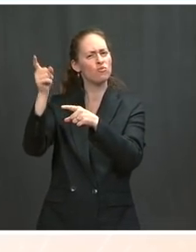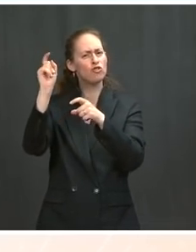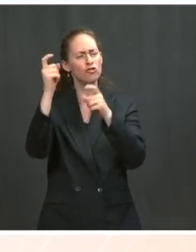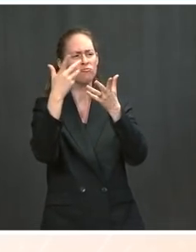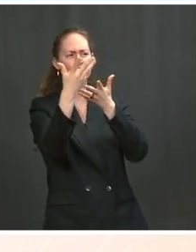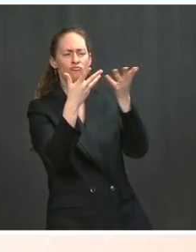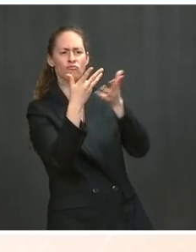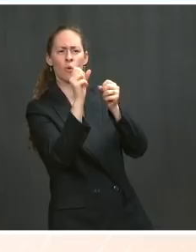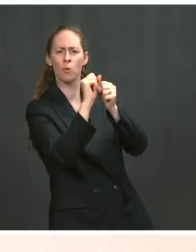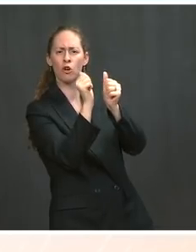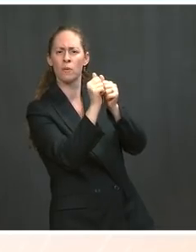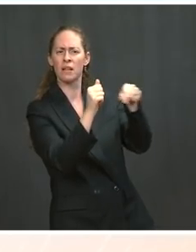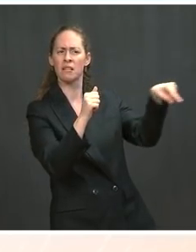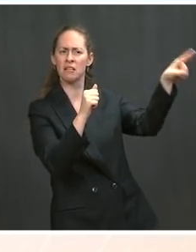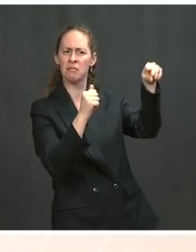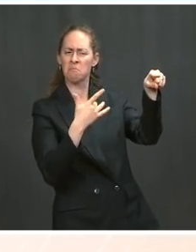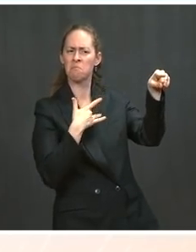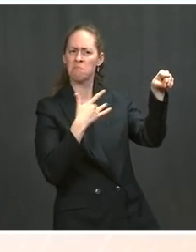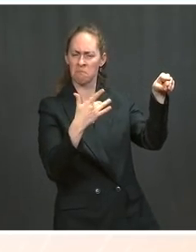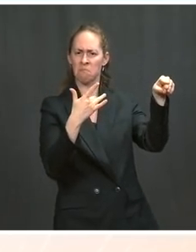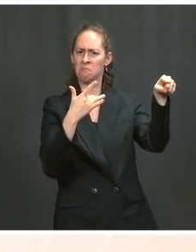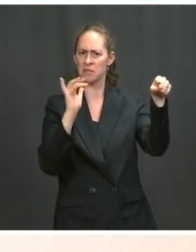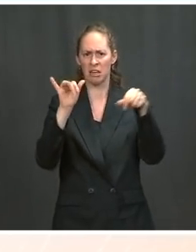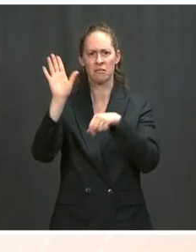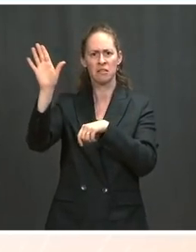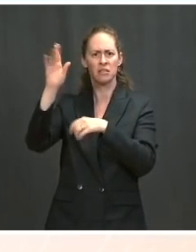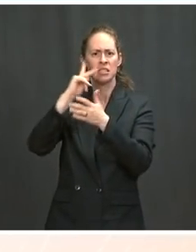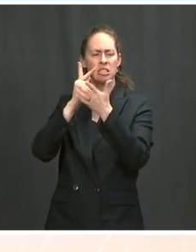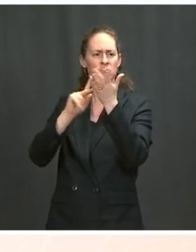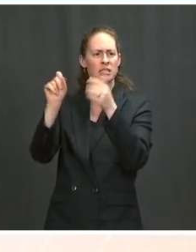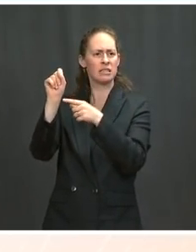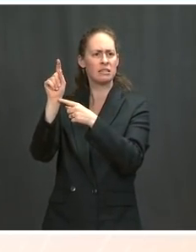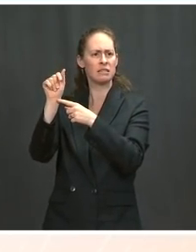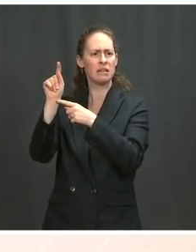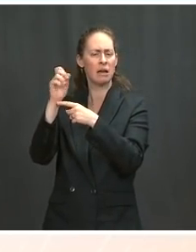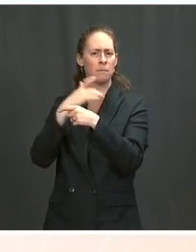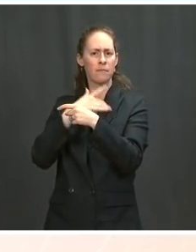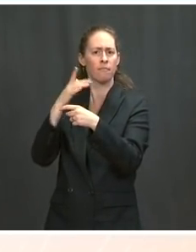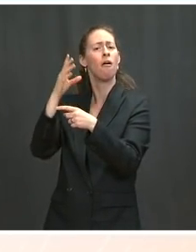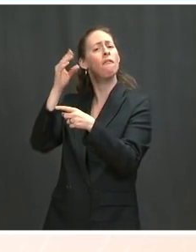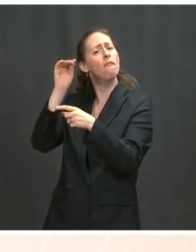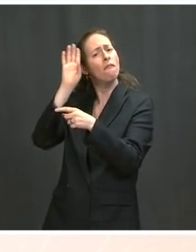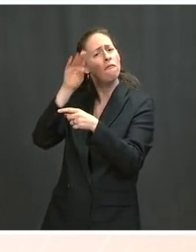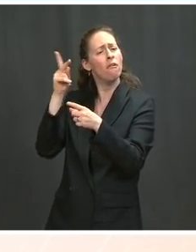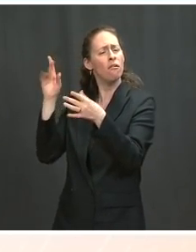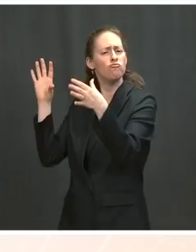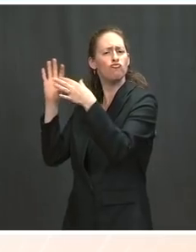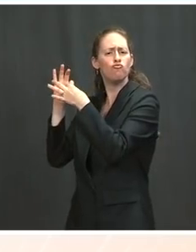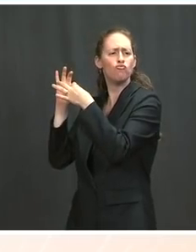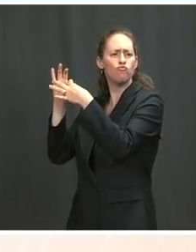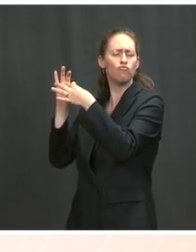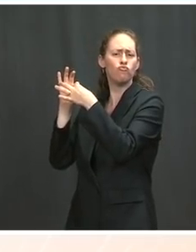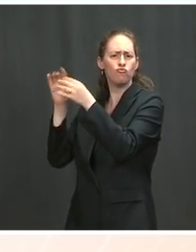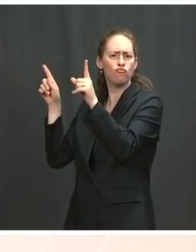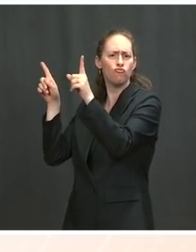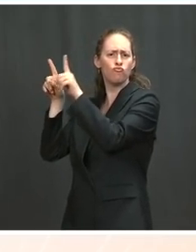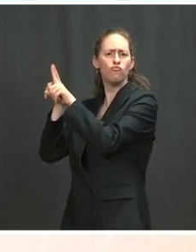He is very close to President Biden. And, certainly, that sends a clear message about the importance of communicating